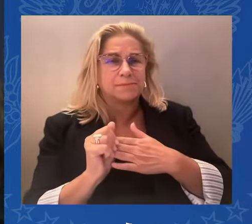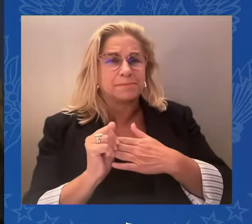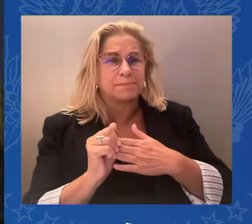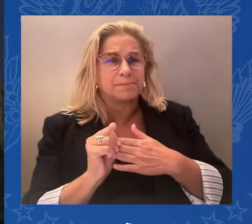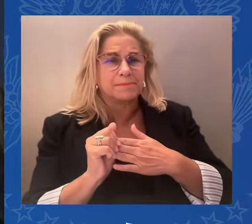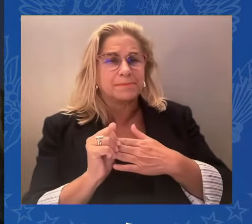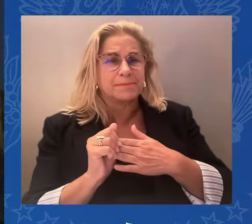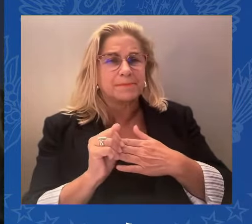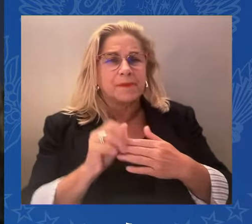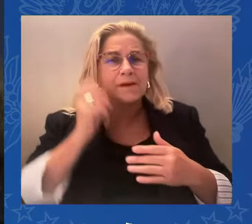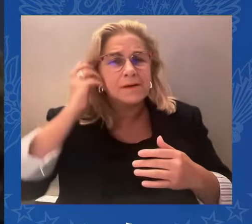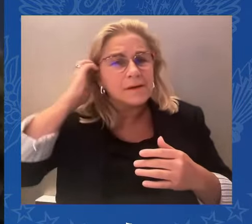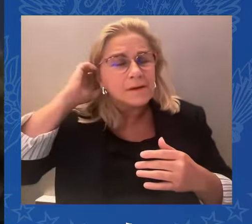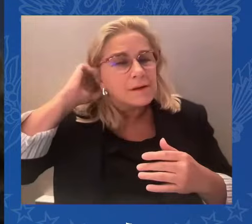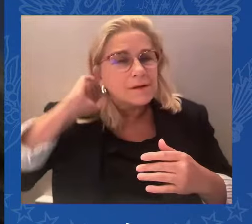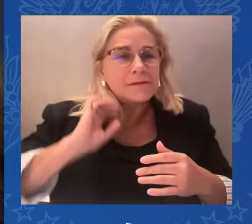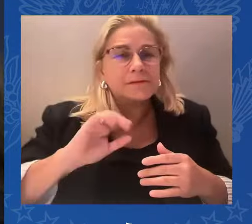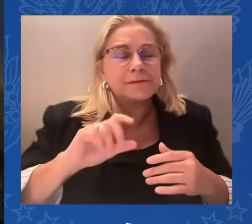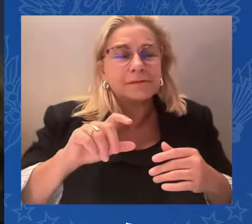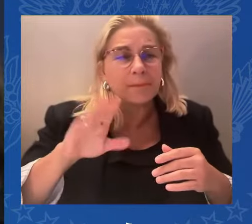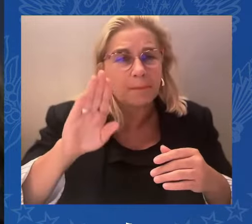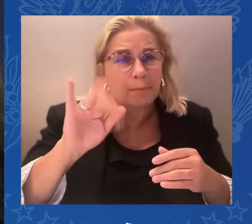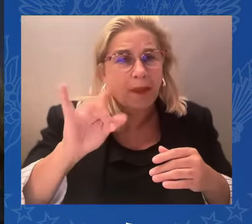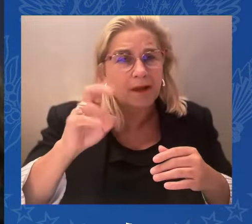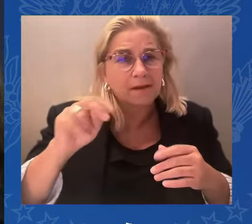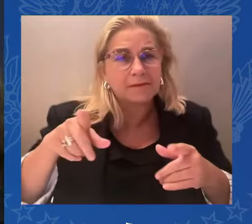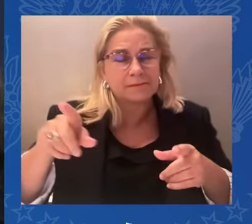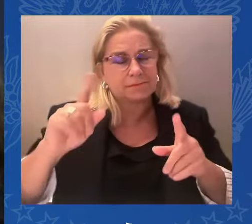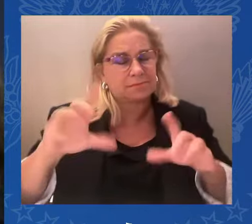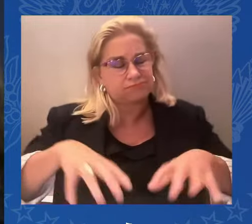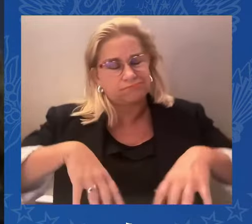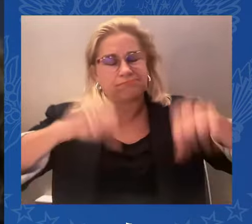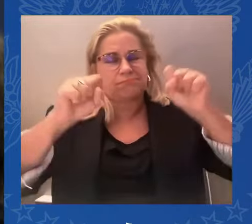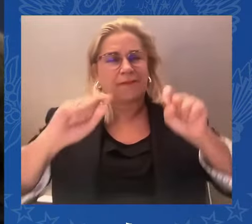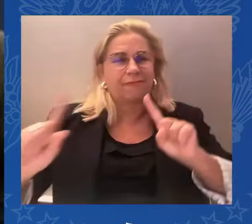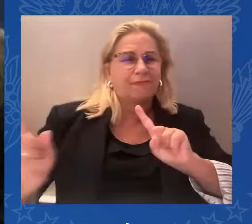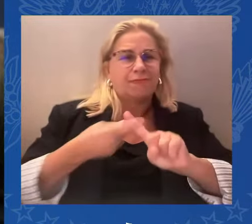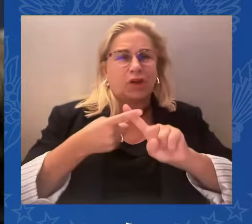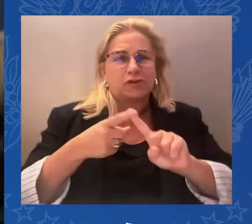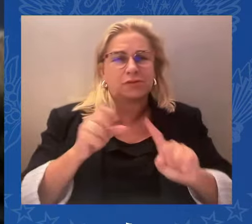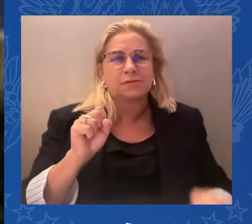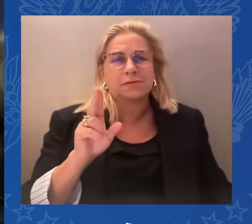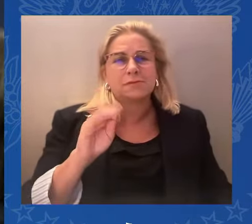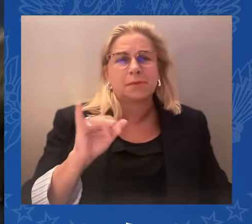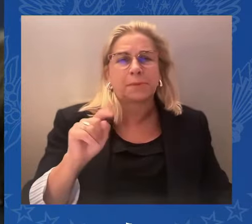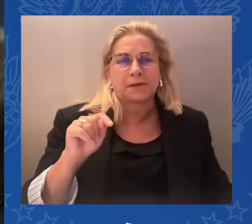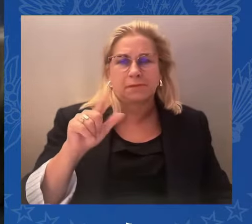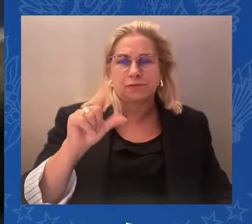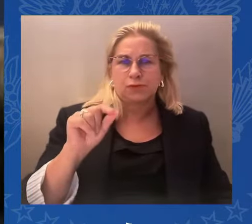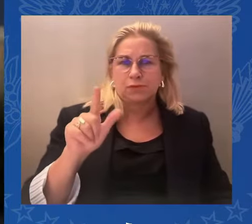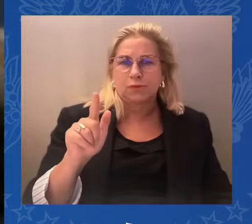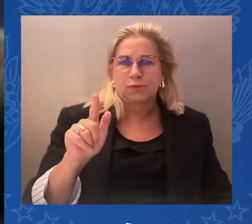And in such a short span of time, we have enhanced our cooperation